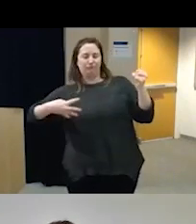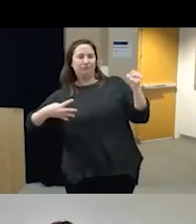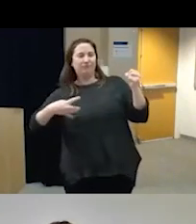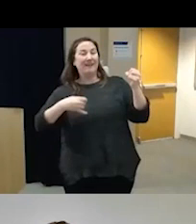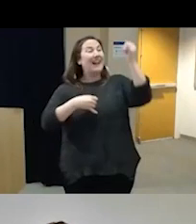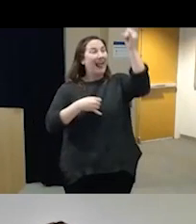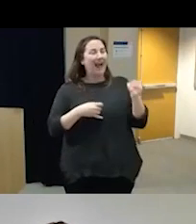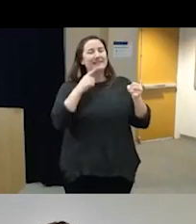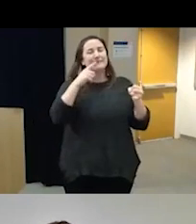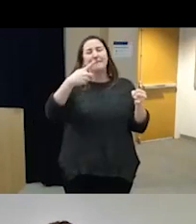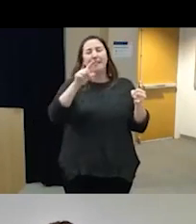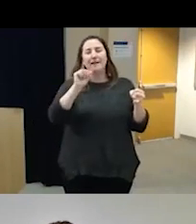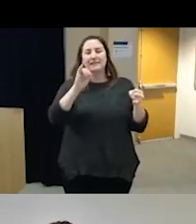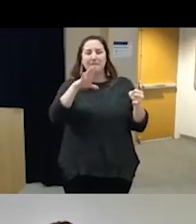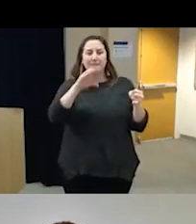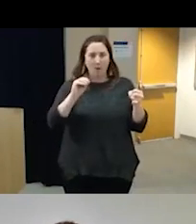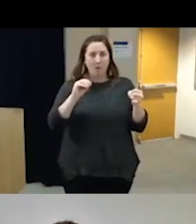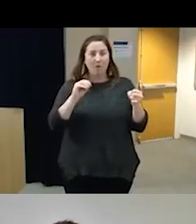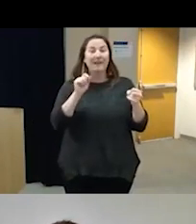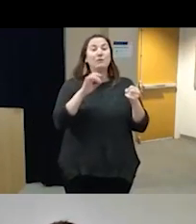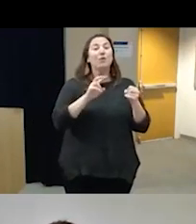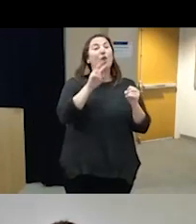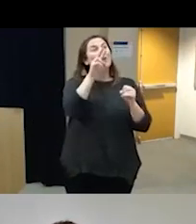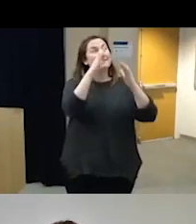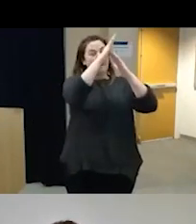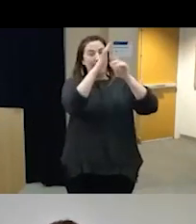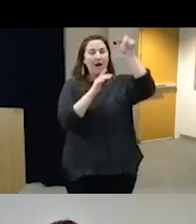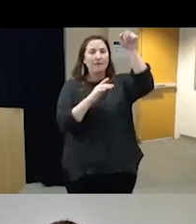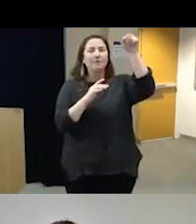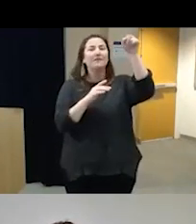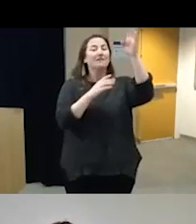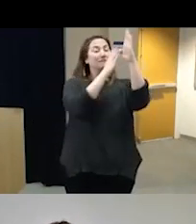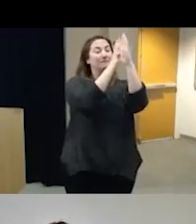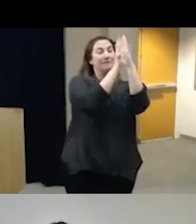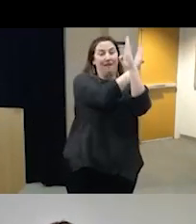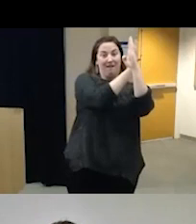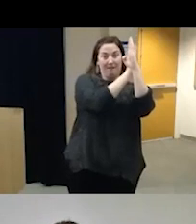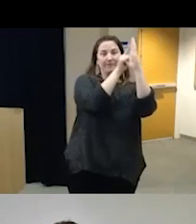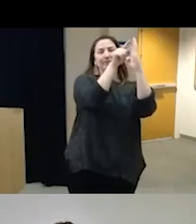Higher up and without Crossing that vertical line you have less abnormality.